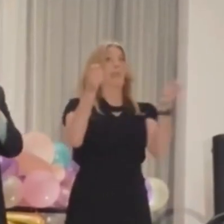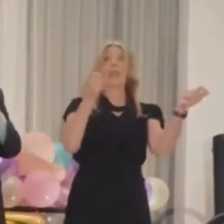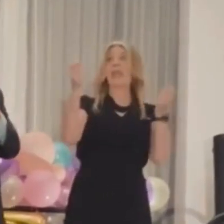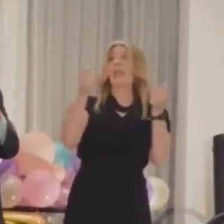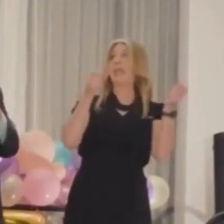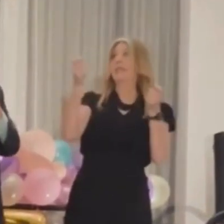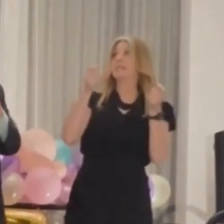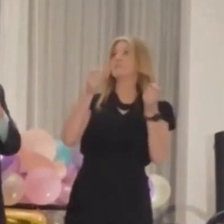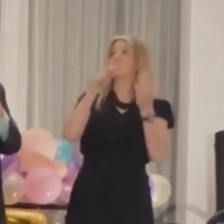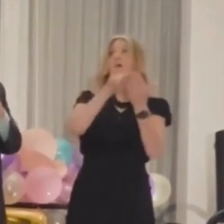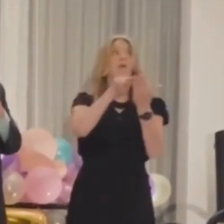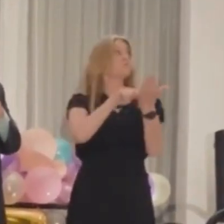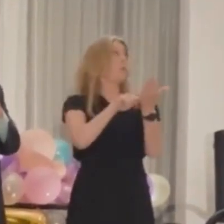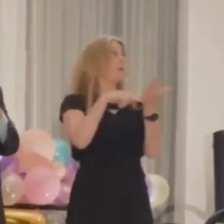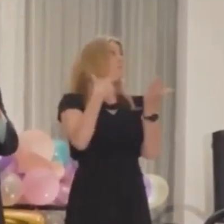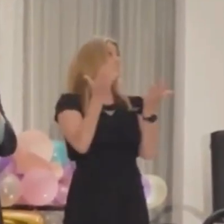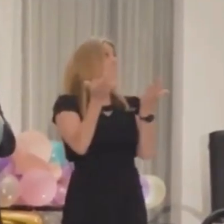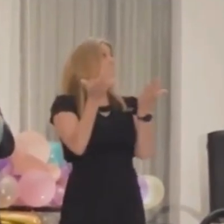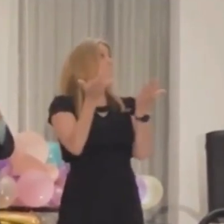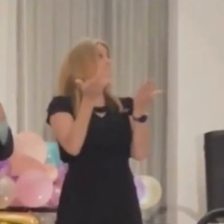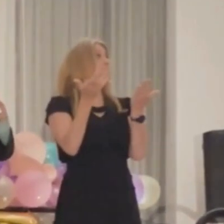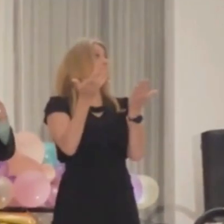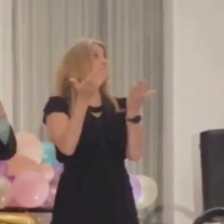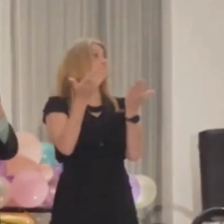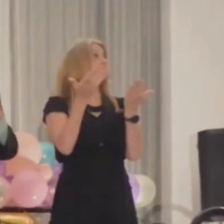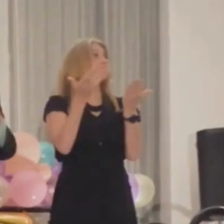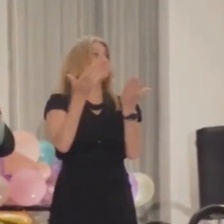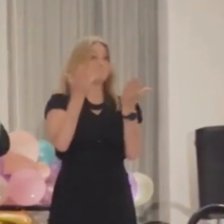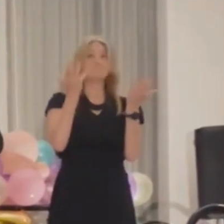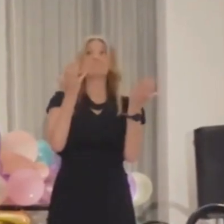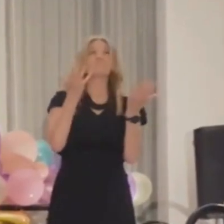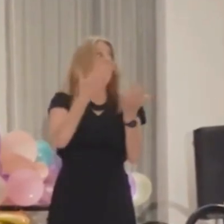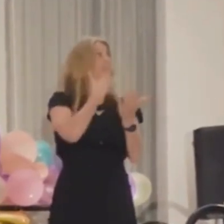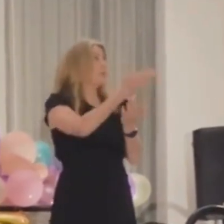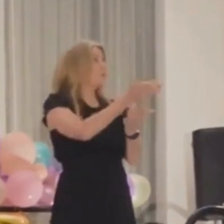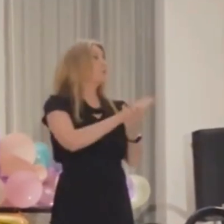the contracts at some point, yeah, yeah, thank you.